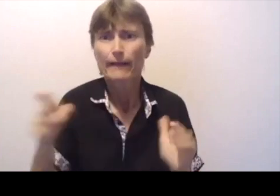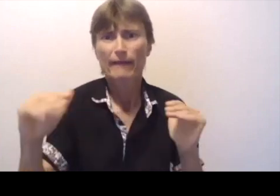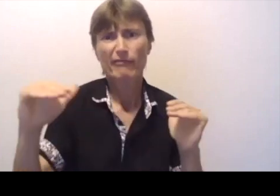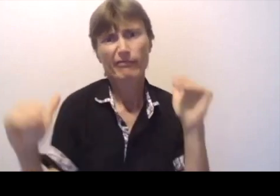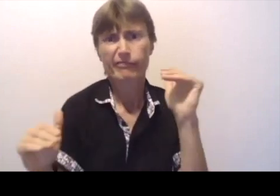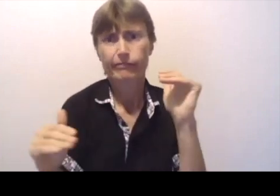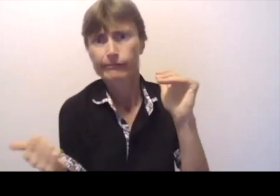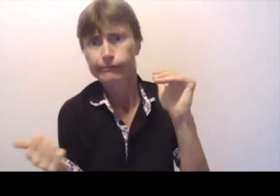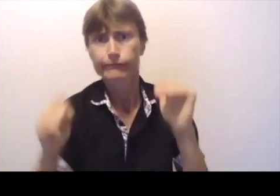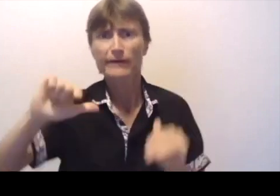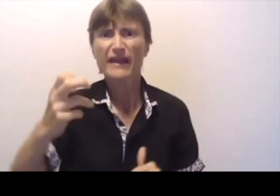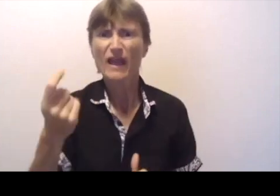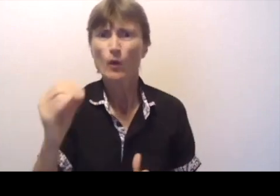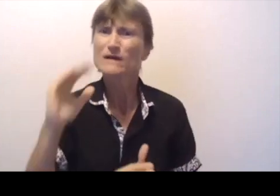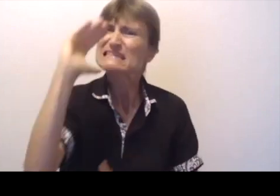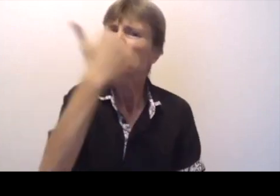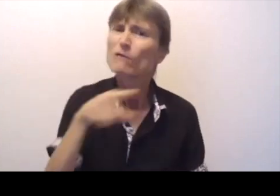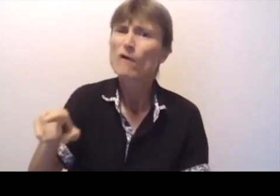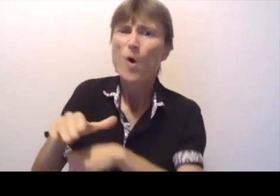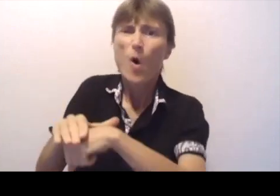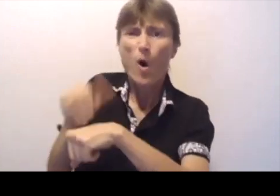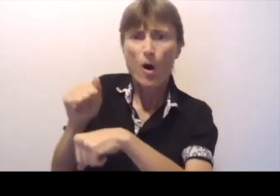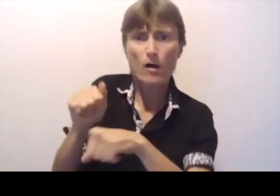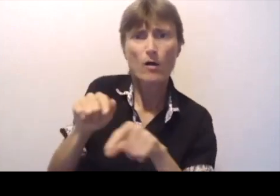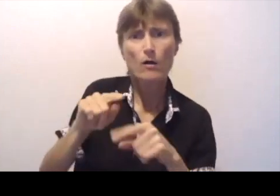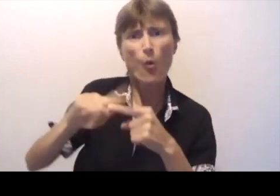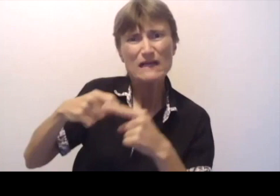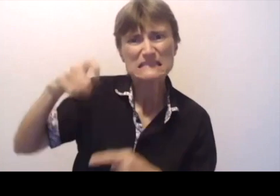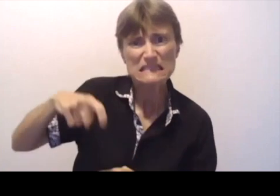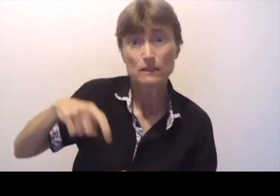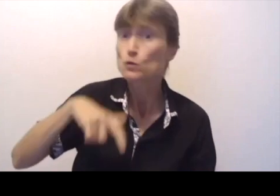and um this was recorded by the by sarah diamond's project